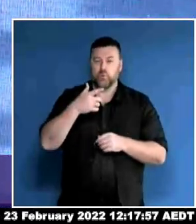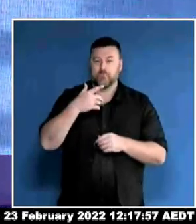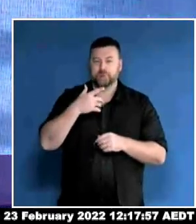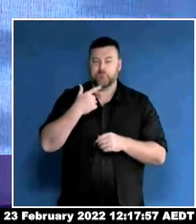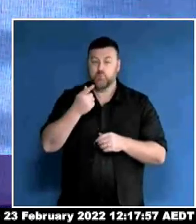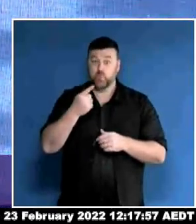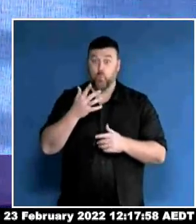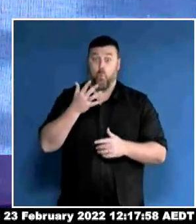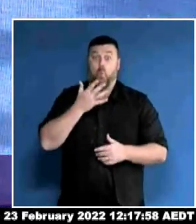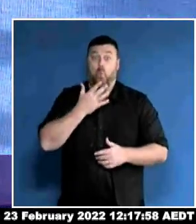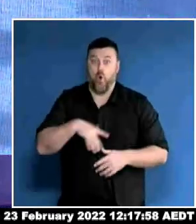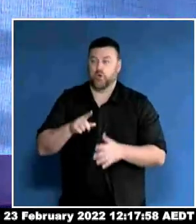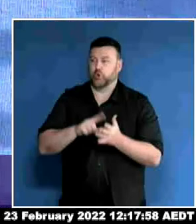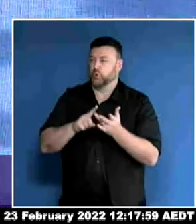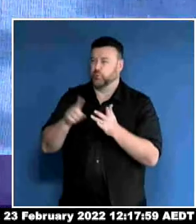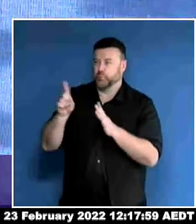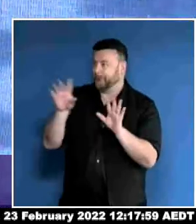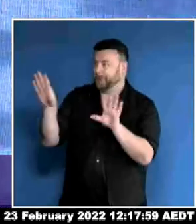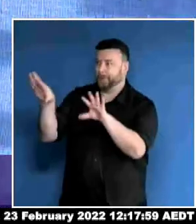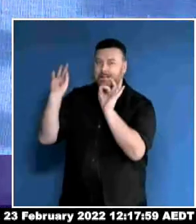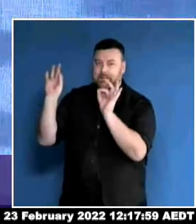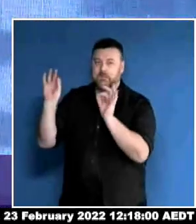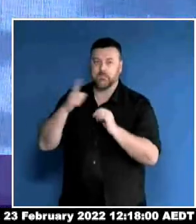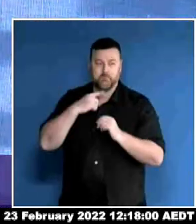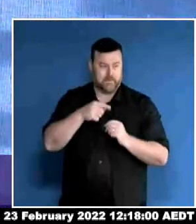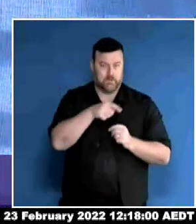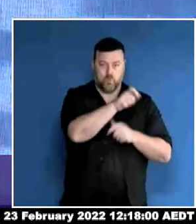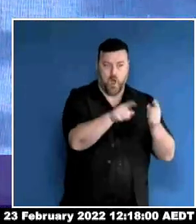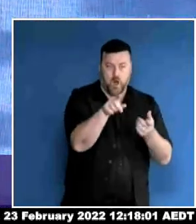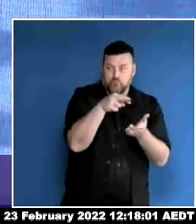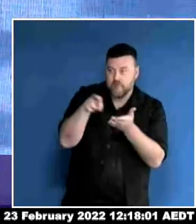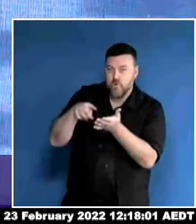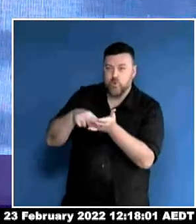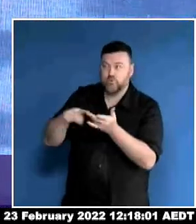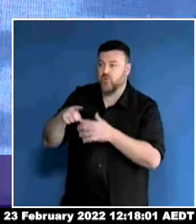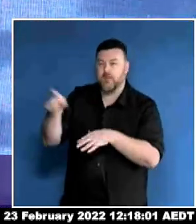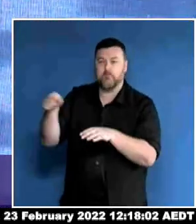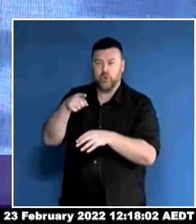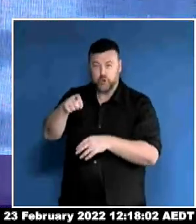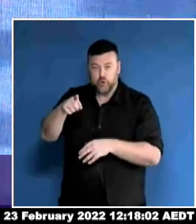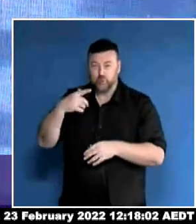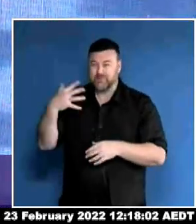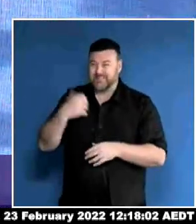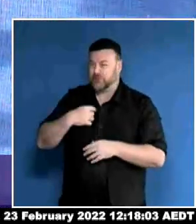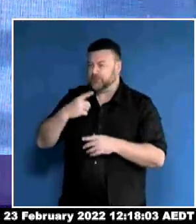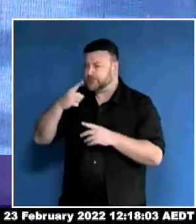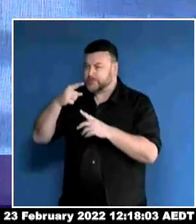to. Does that speak to an inconsistency of quality that you observe and perhaps, Mija,